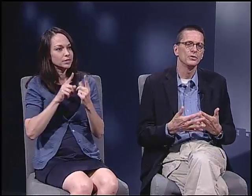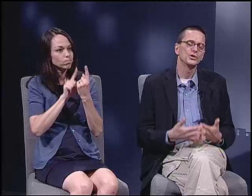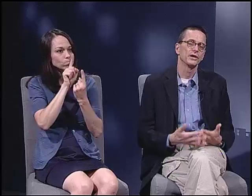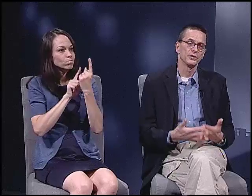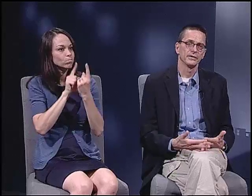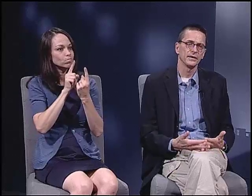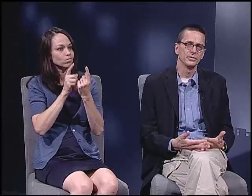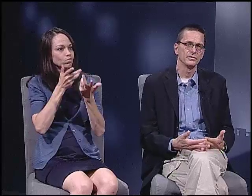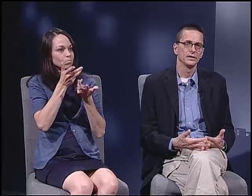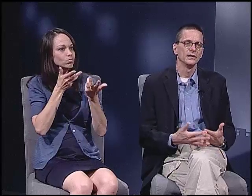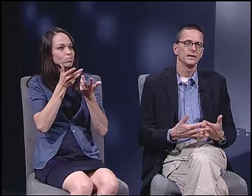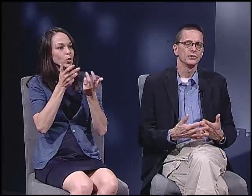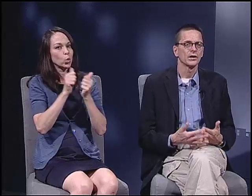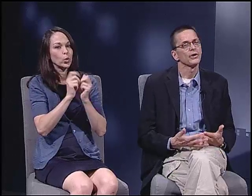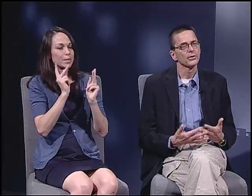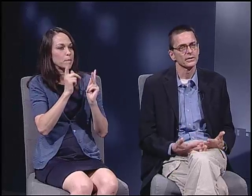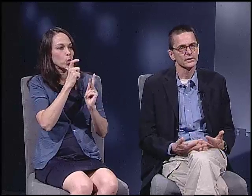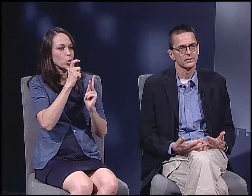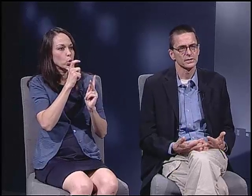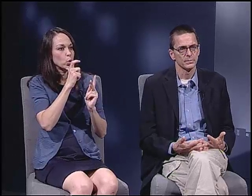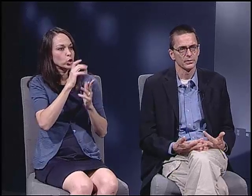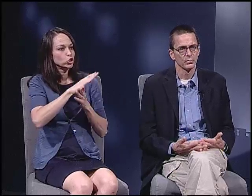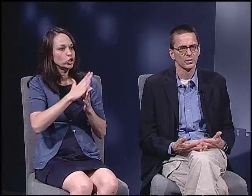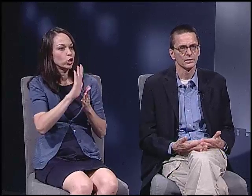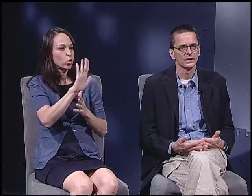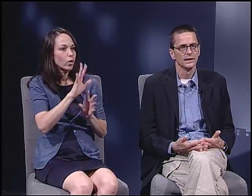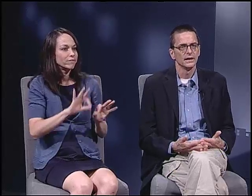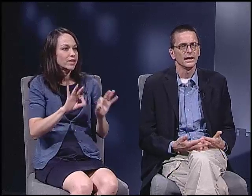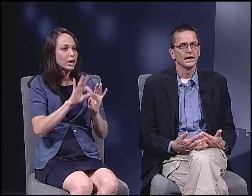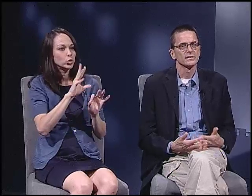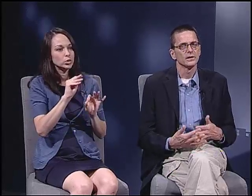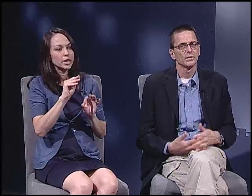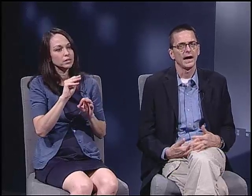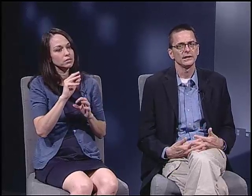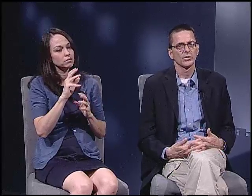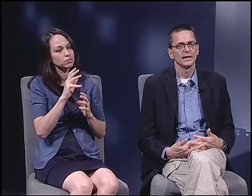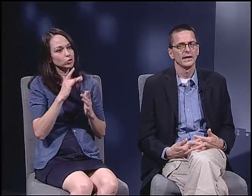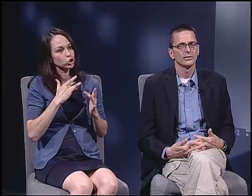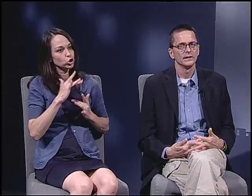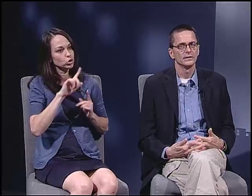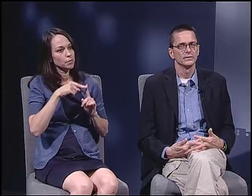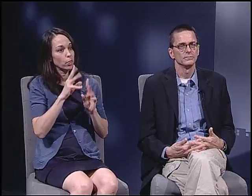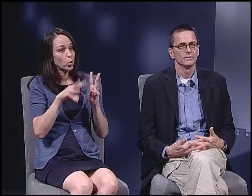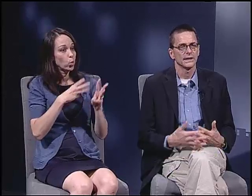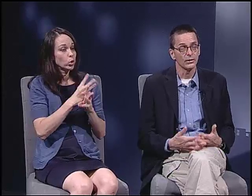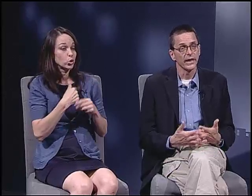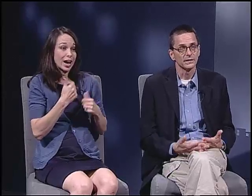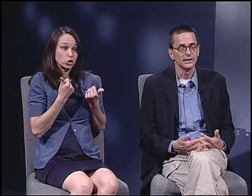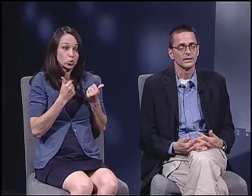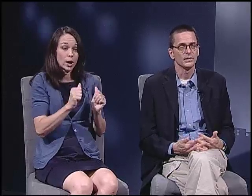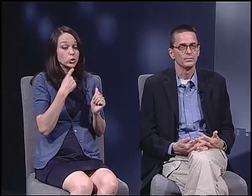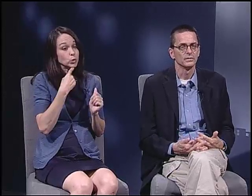who share your values and share your concerns about the world. And so, I try not only to tell that to young people,